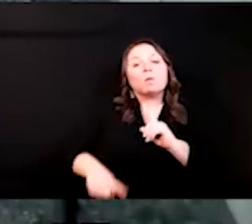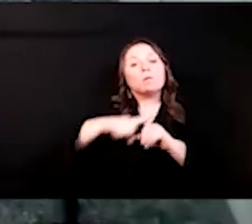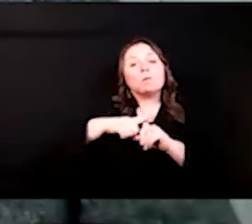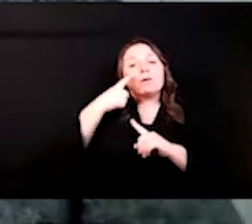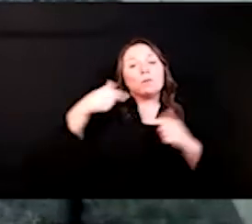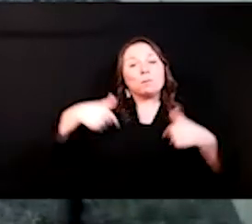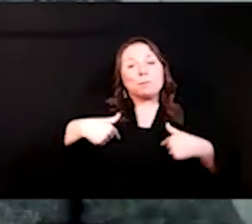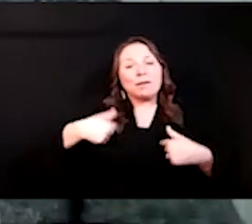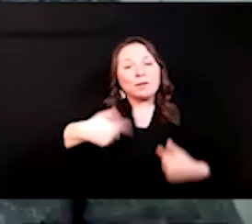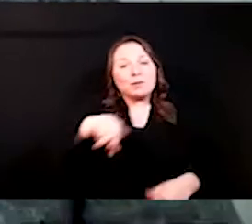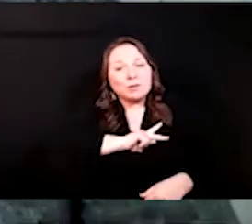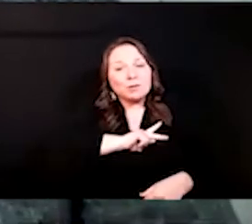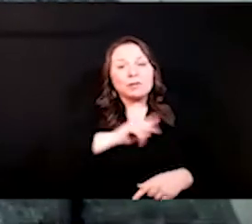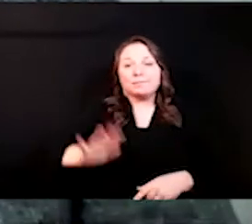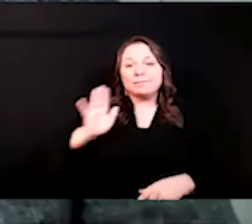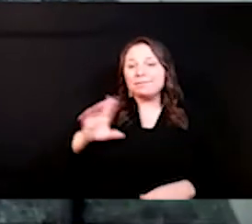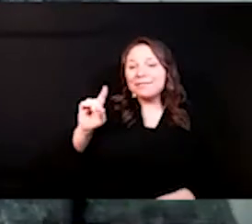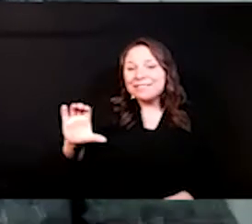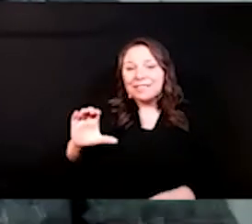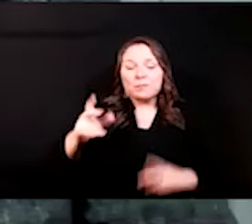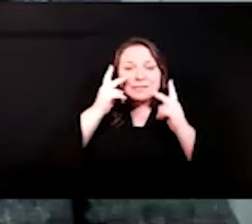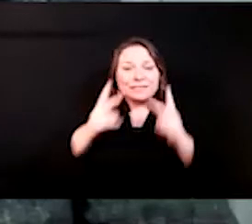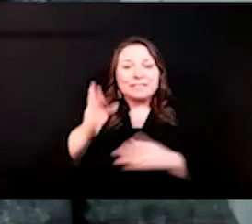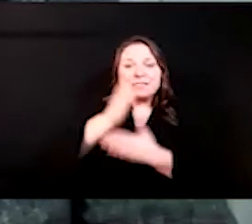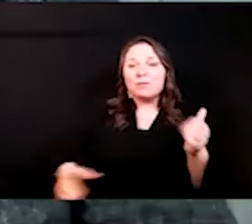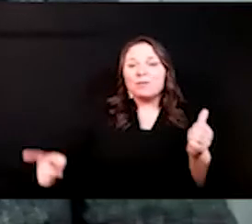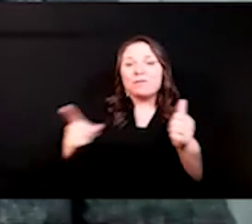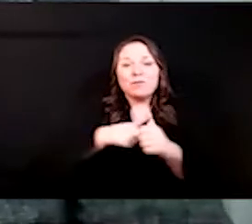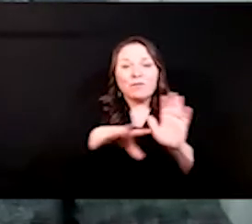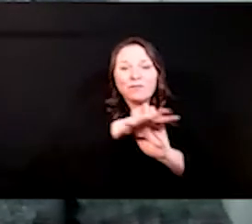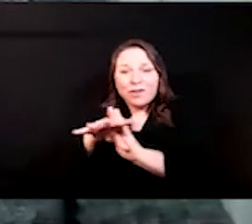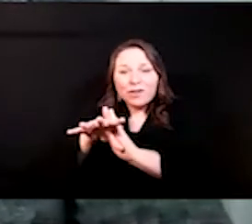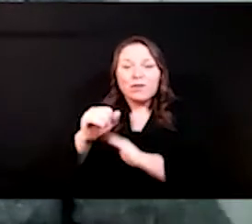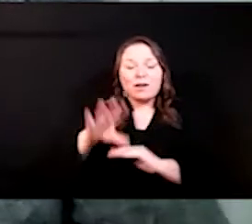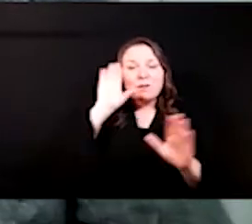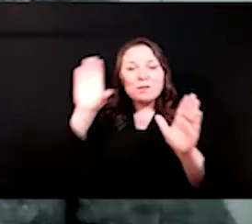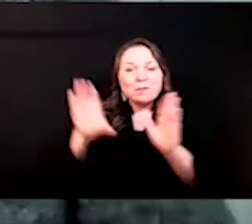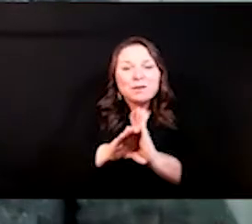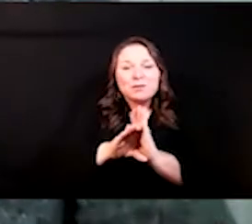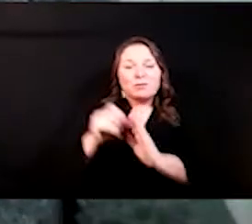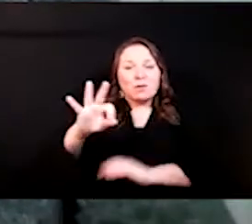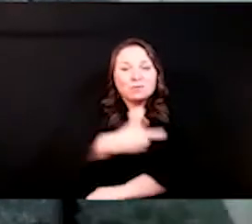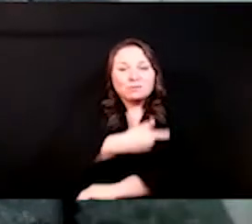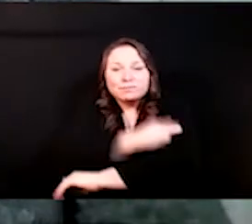SAY A DEFINING MOMENT FOR ME IS BACK IN DECEMBER SEEING SOME OF THOSE FIRST NOTE FOES PHOTOING ANDS VIDEOS OF HEALTH